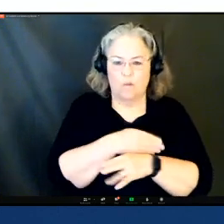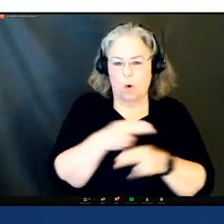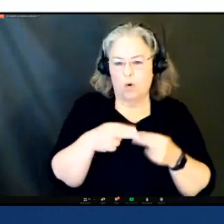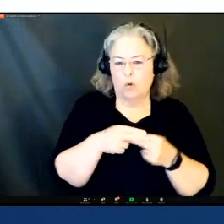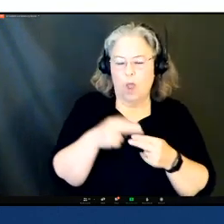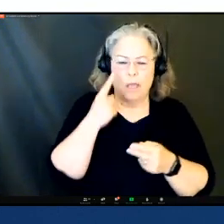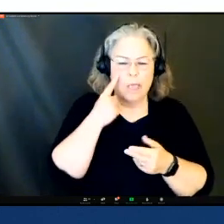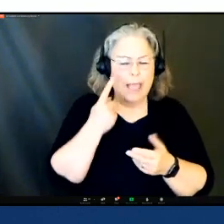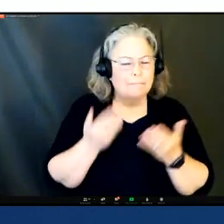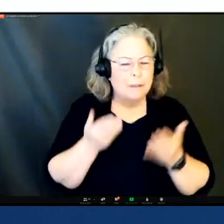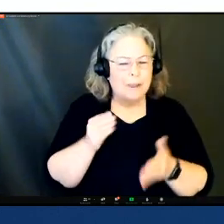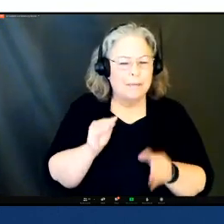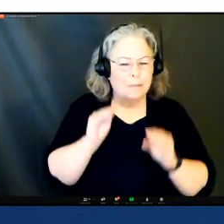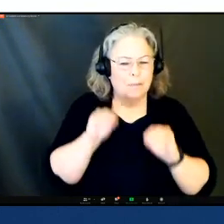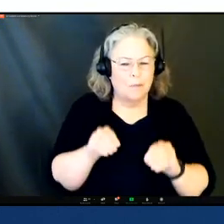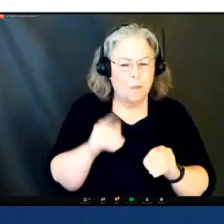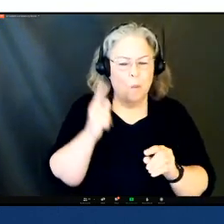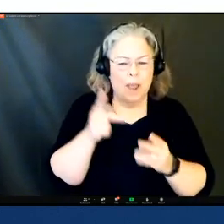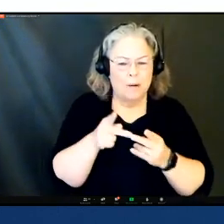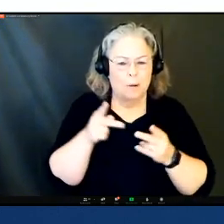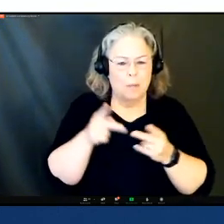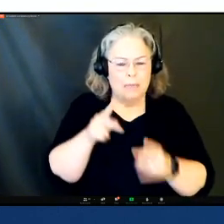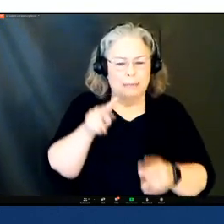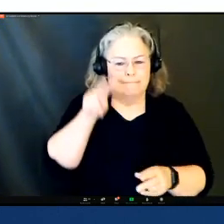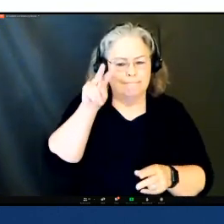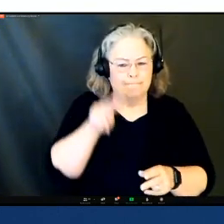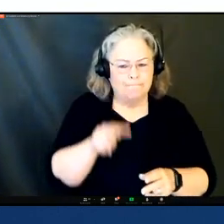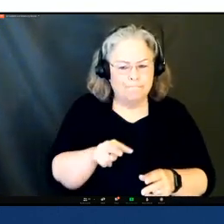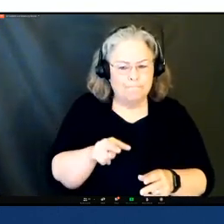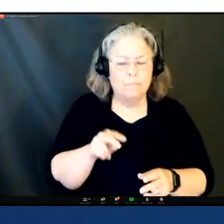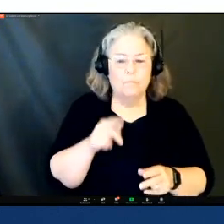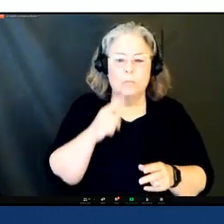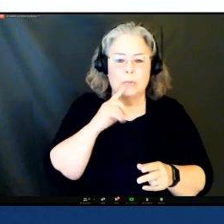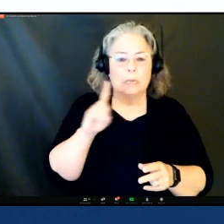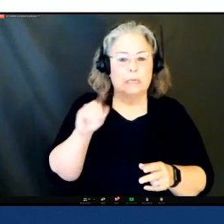to put them in one place for reference . But please do note that the dates are subject to change